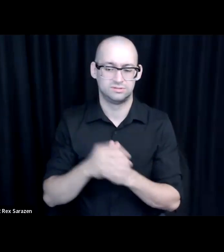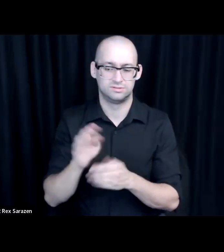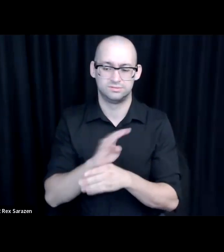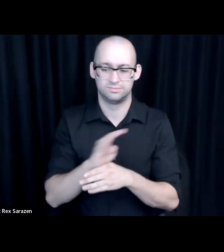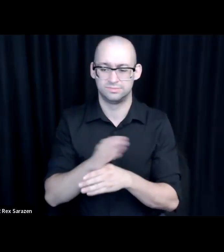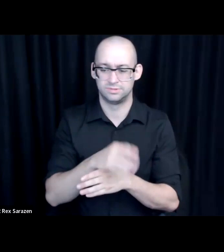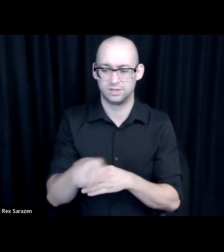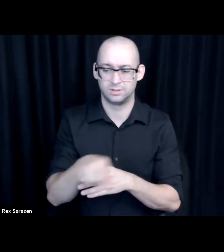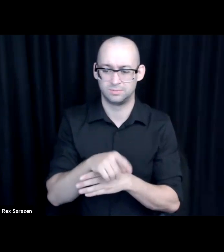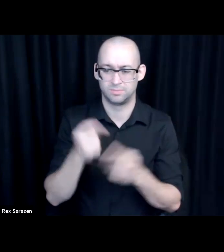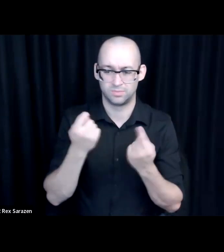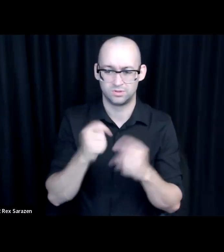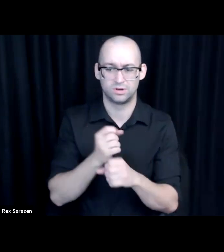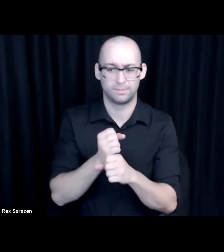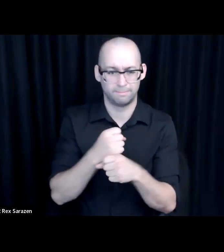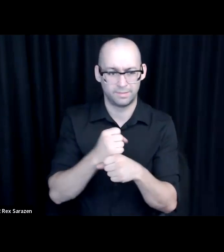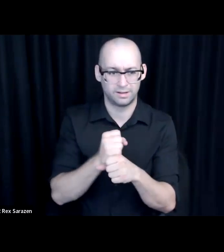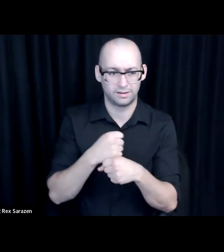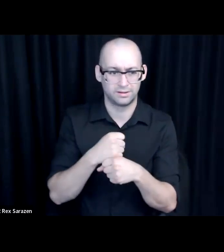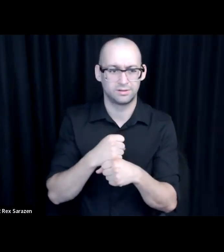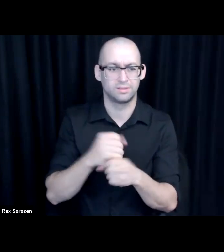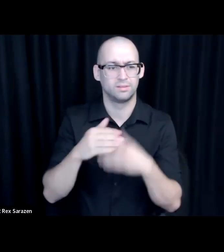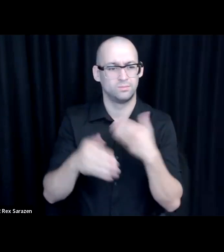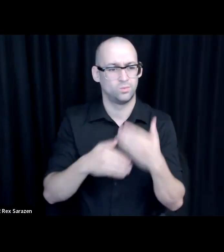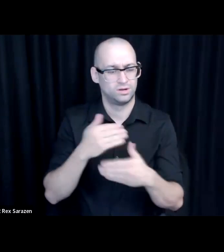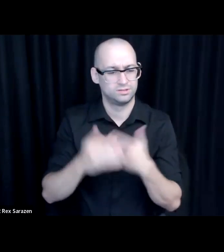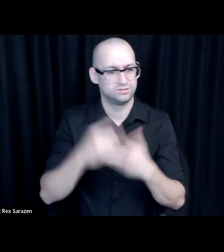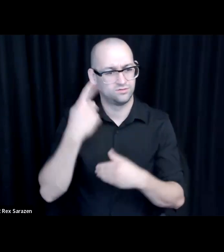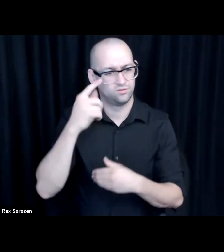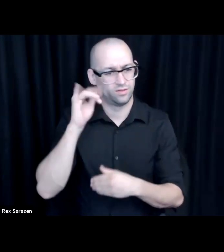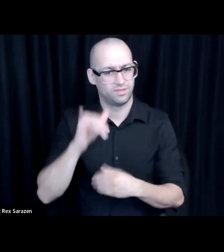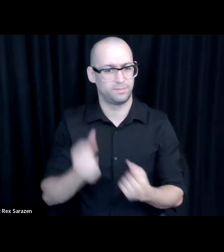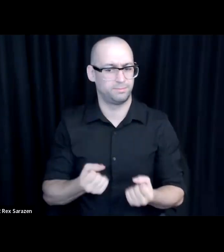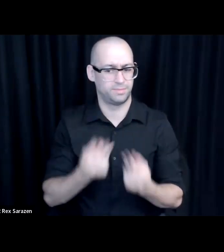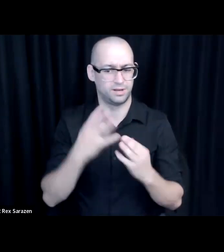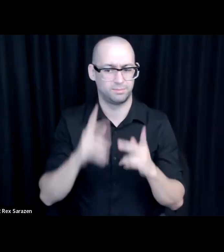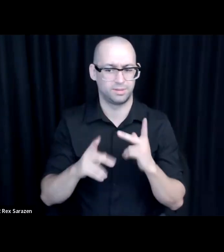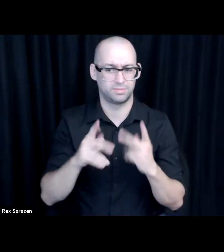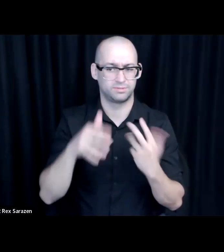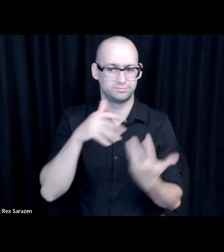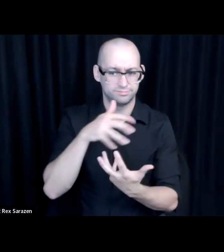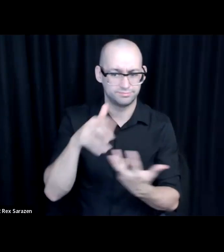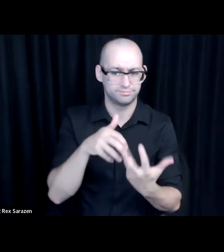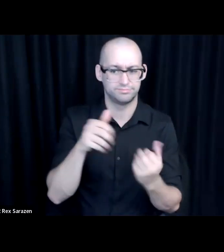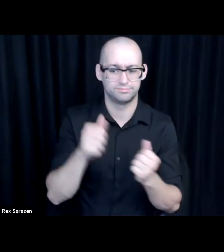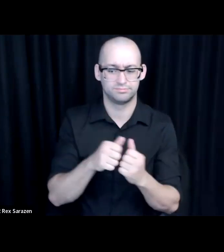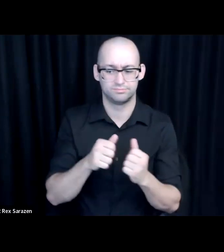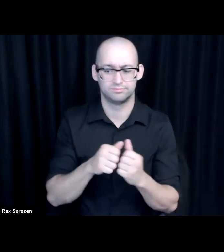tried to create a process for as many folks to engage when they can. So we've had these virtual